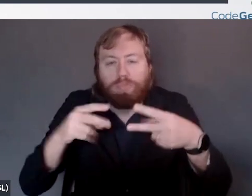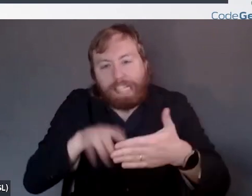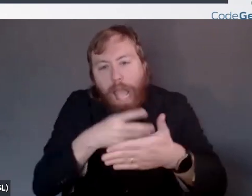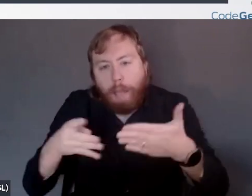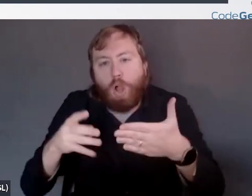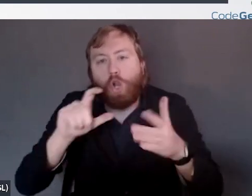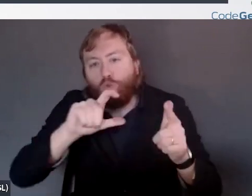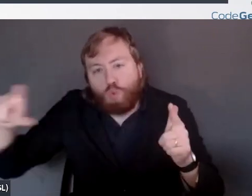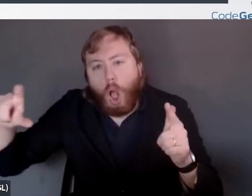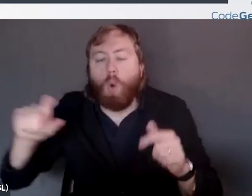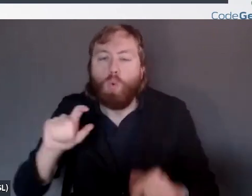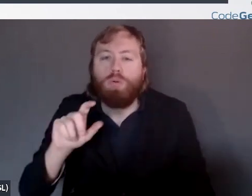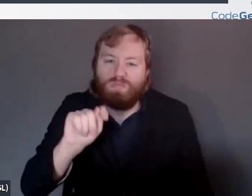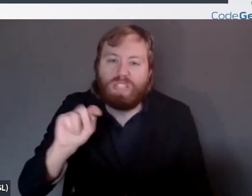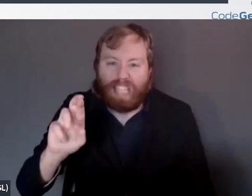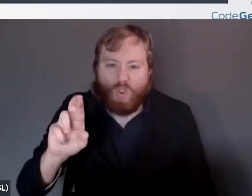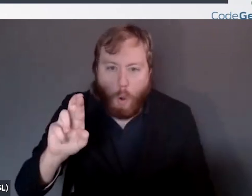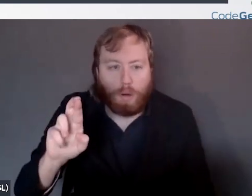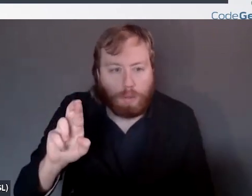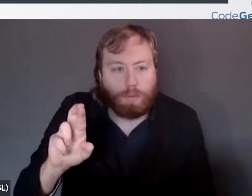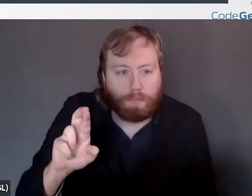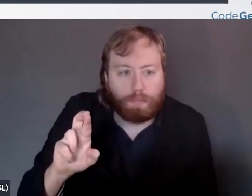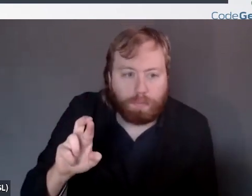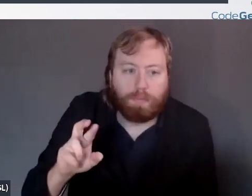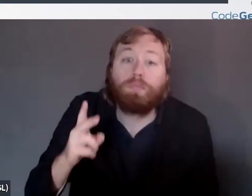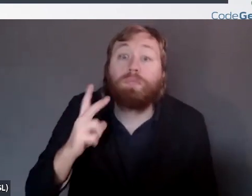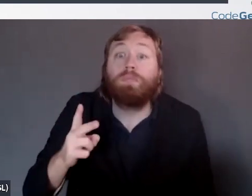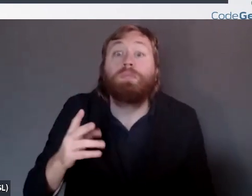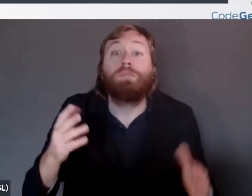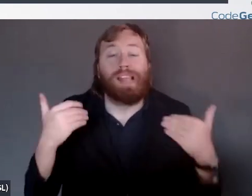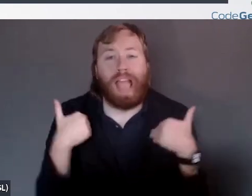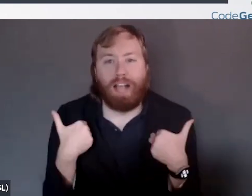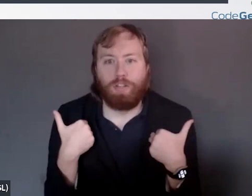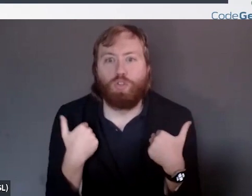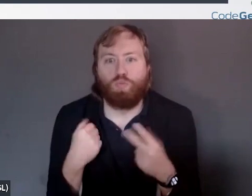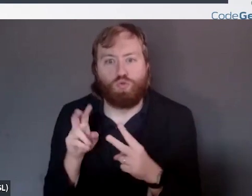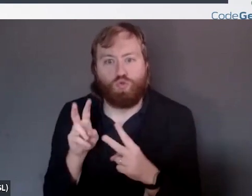Then the table row has two table headers or THs in them.